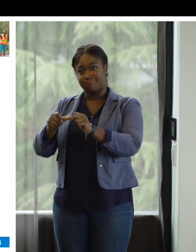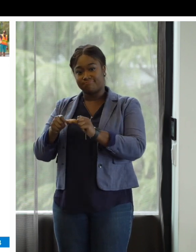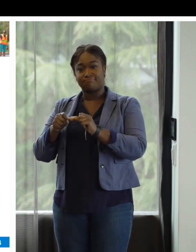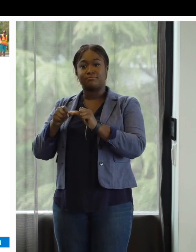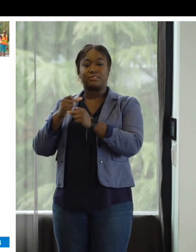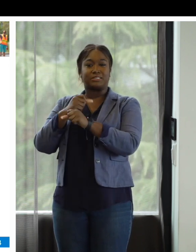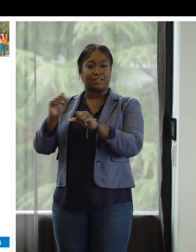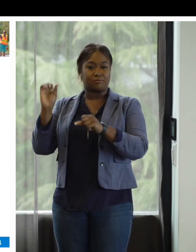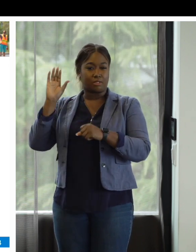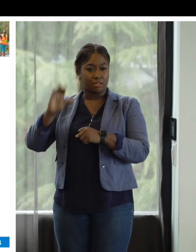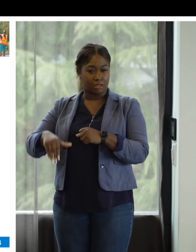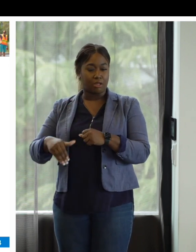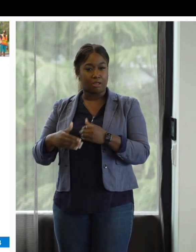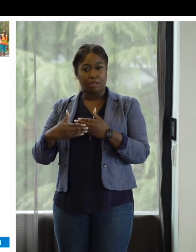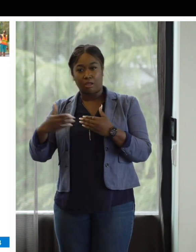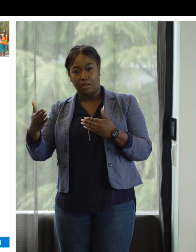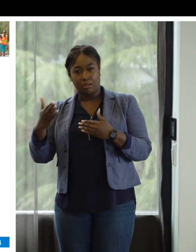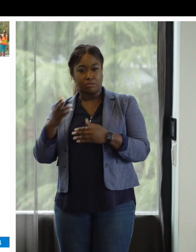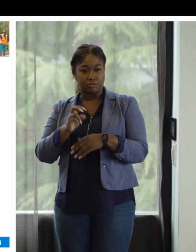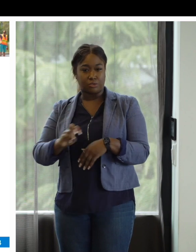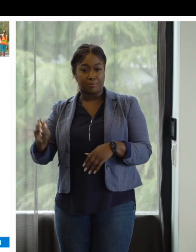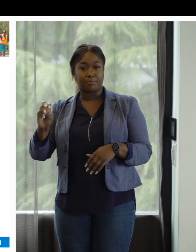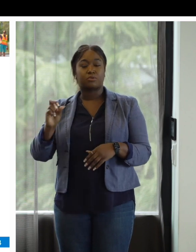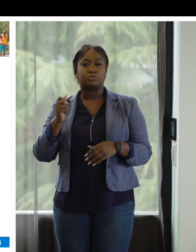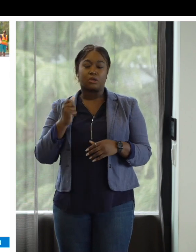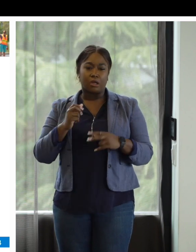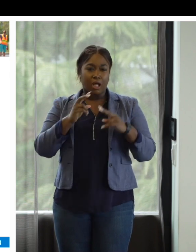some of the connective vehicle applications and most of them